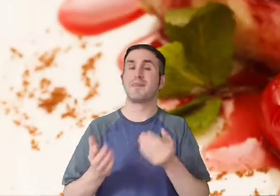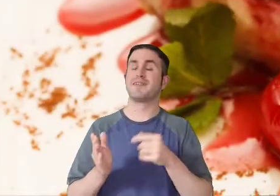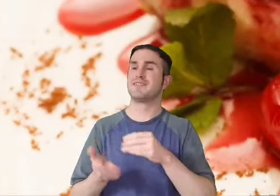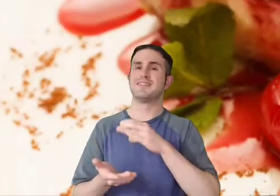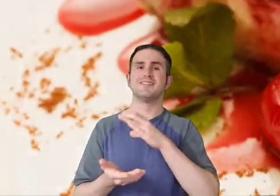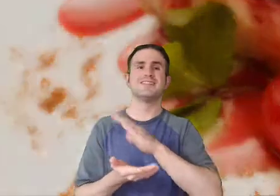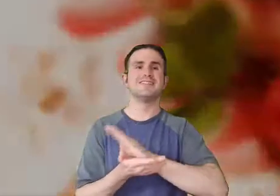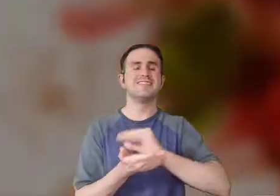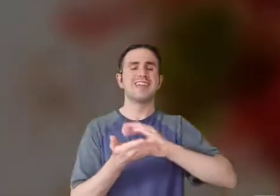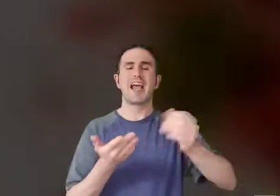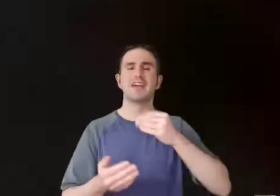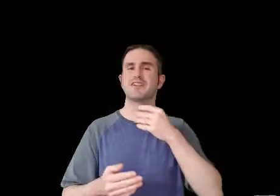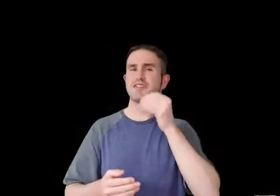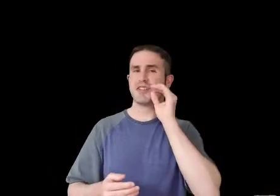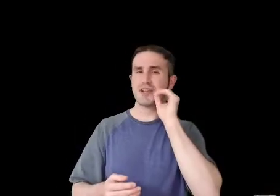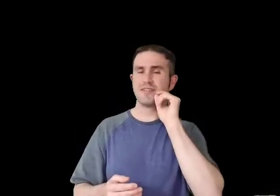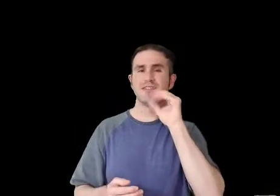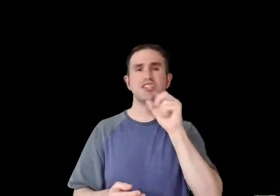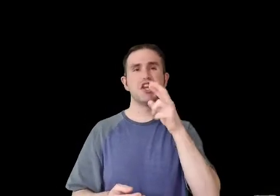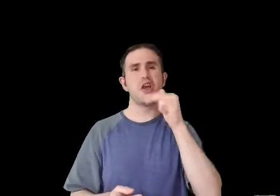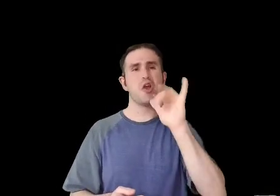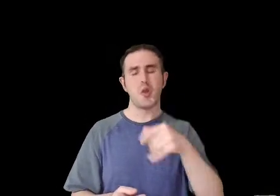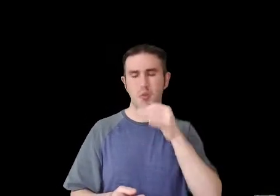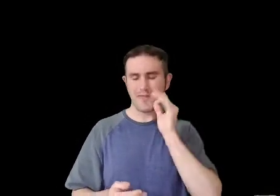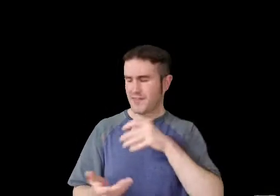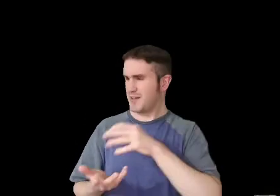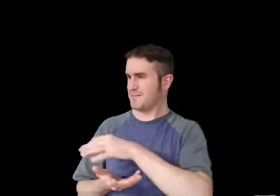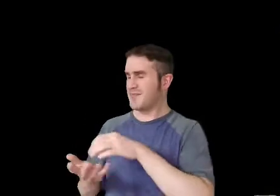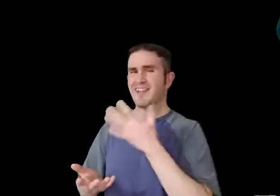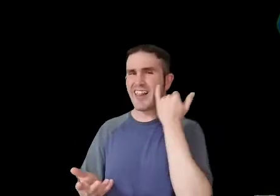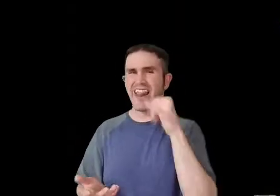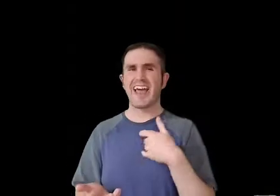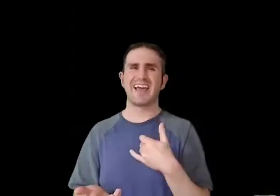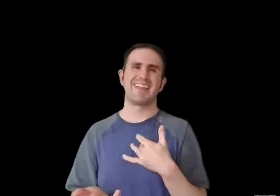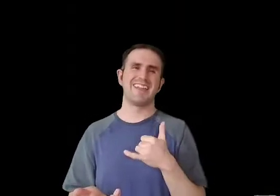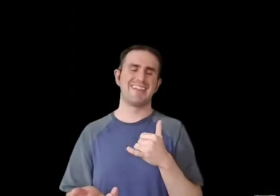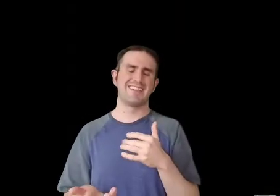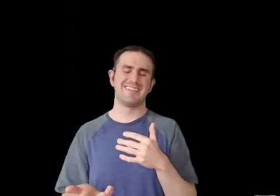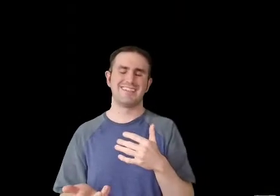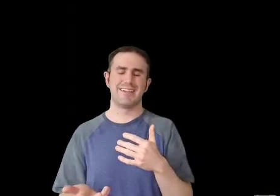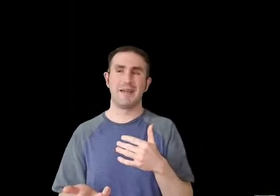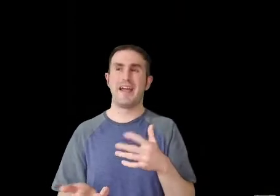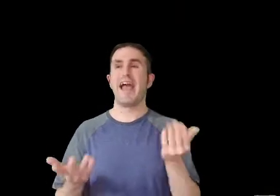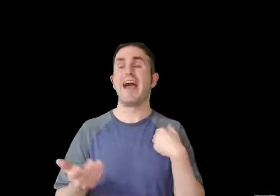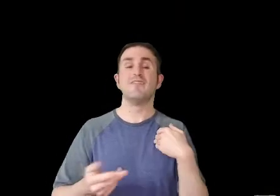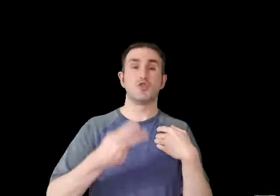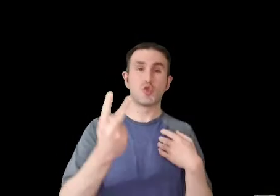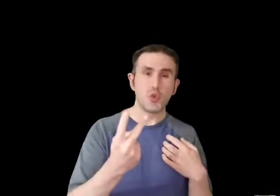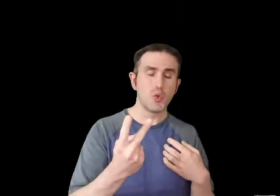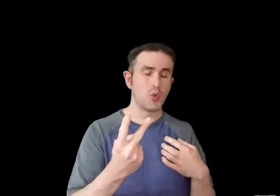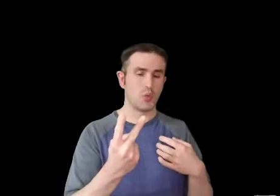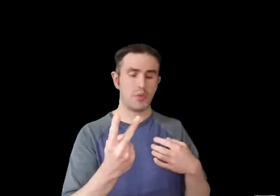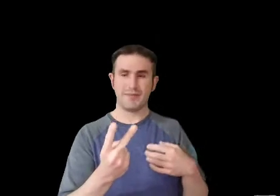cheesecake and cherry, if you like that, or like basically you have two things that